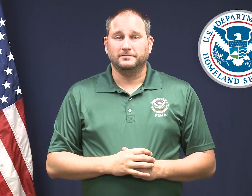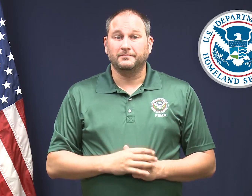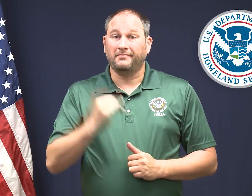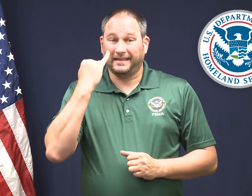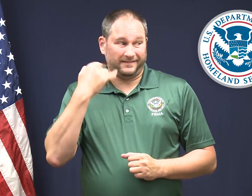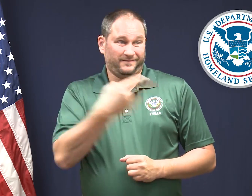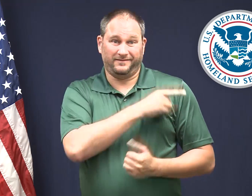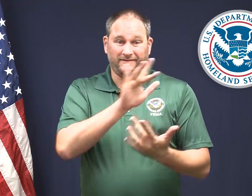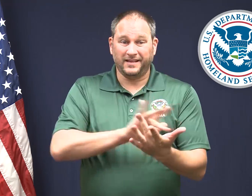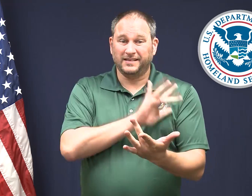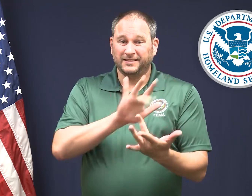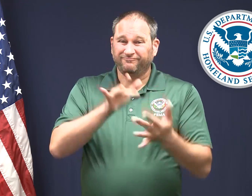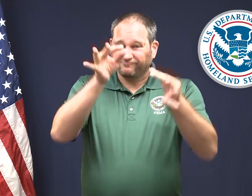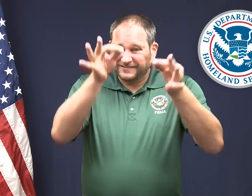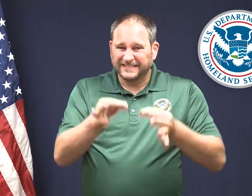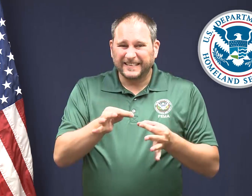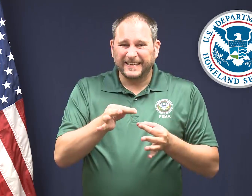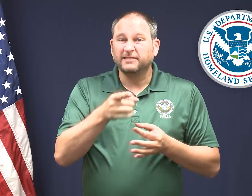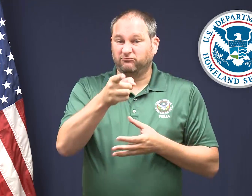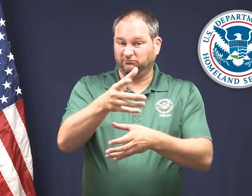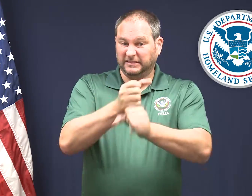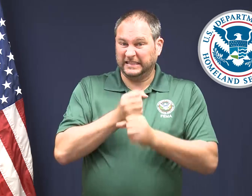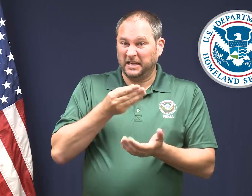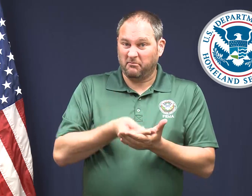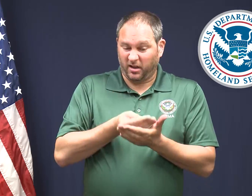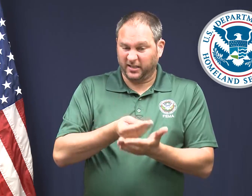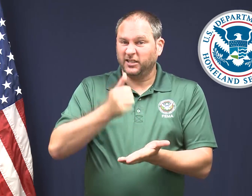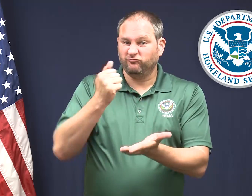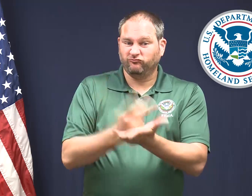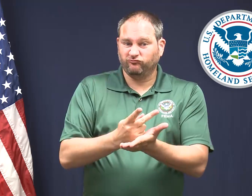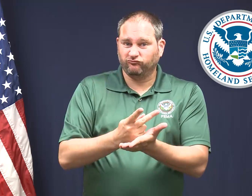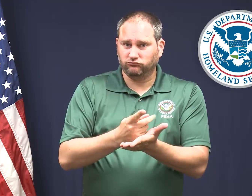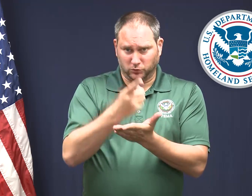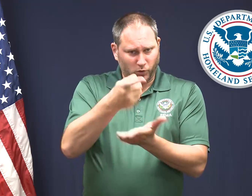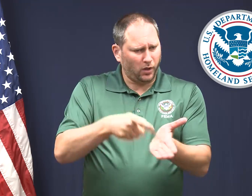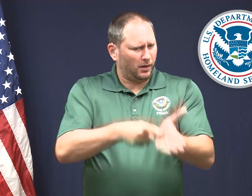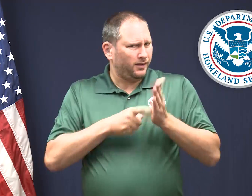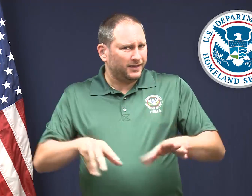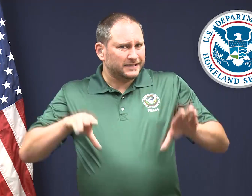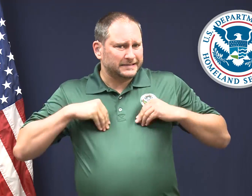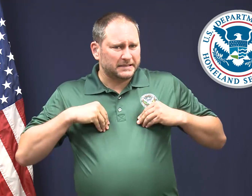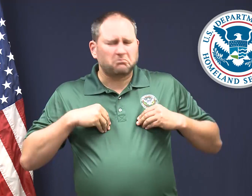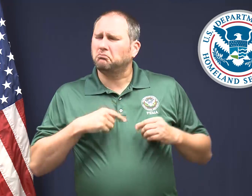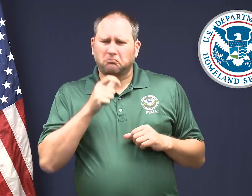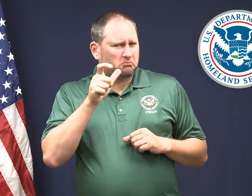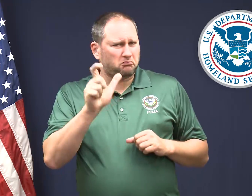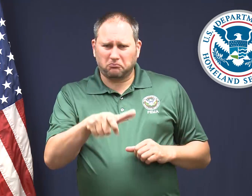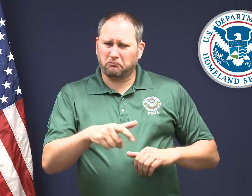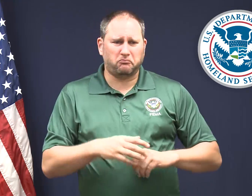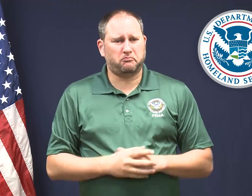If SBA decides you can get a loan, you are not required to accept the money.